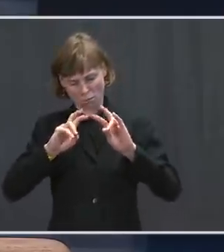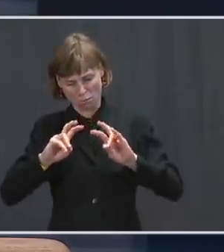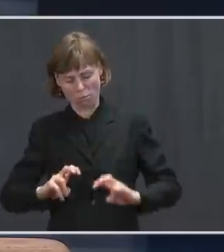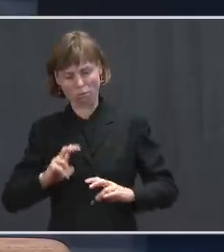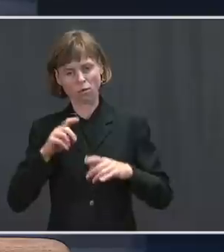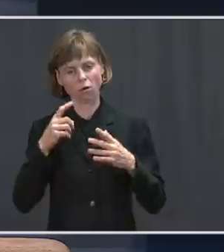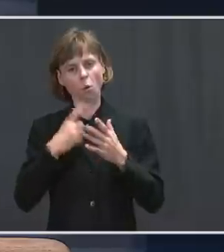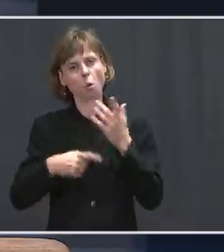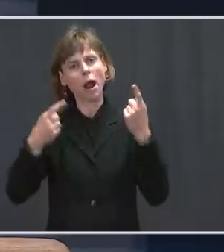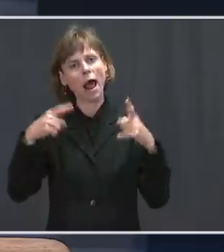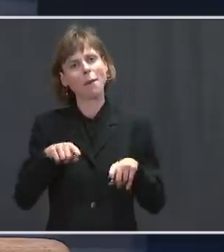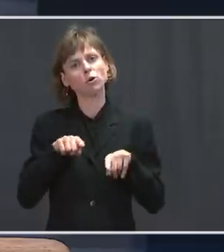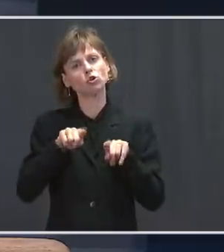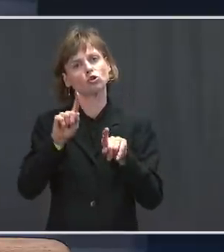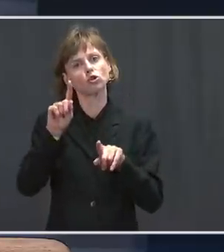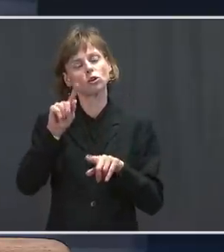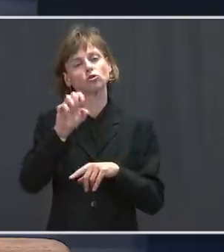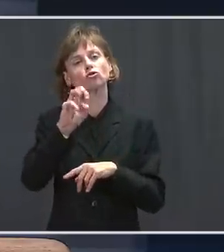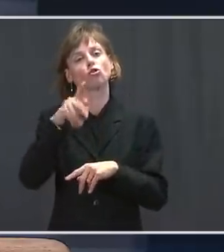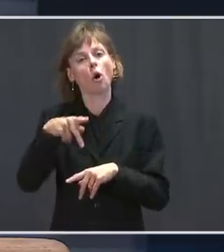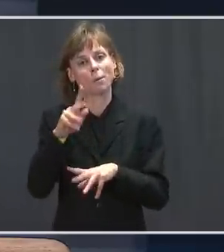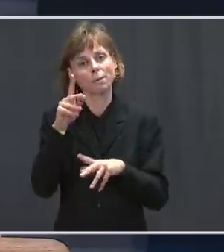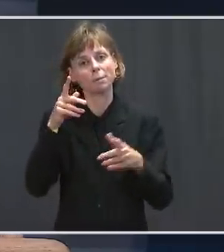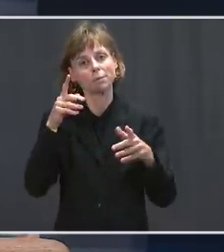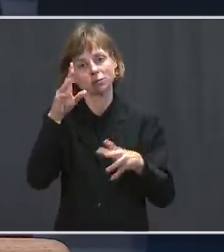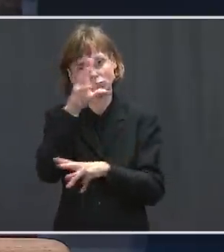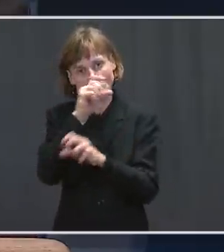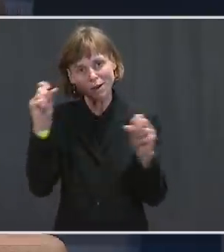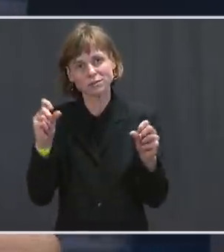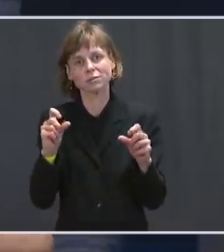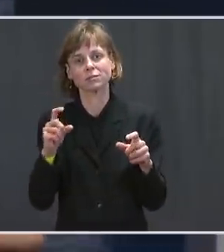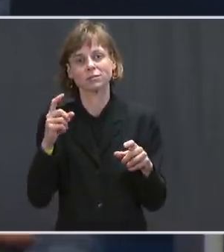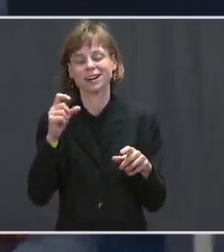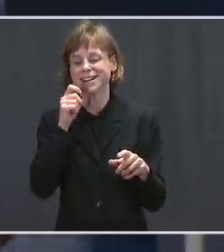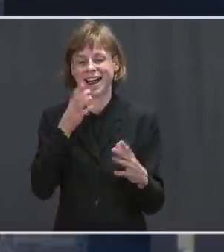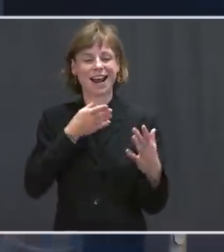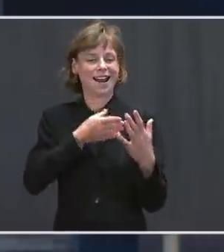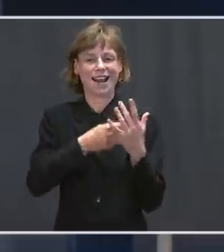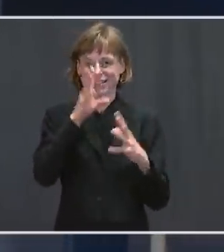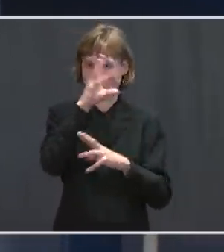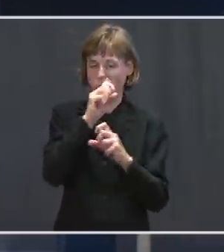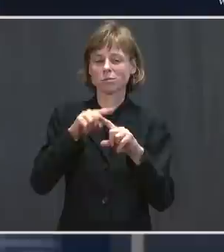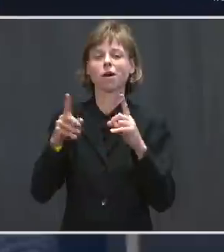but as attacks on the United States of America. Thank you, guys. Ms. Psaki: Thank you, Jake. The Press: Thank you.